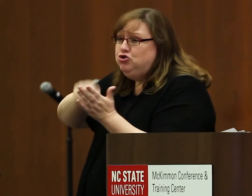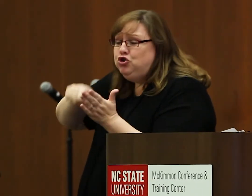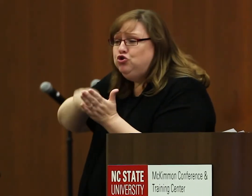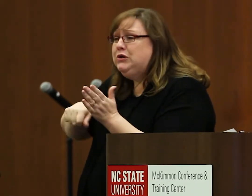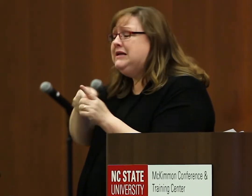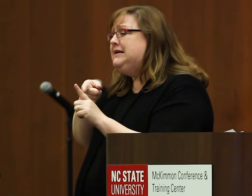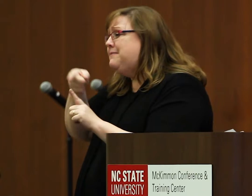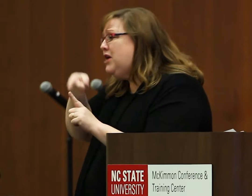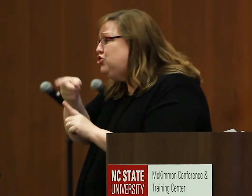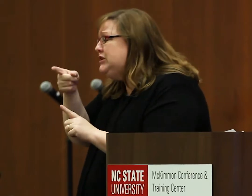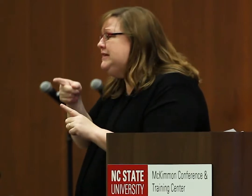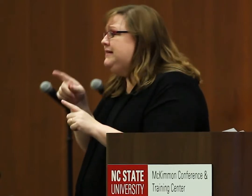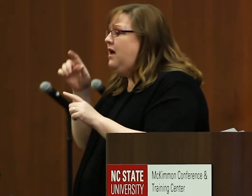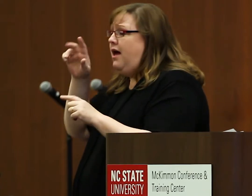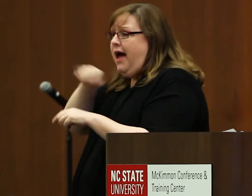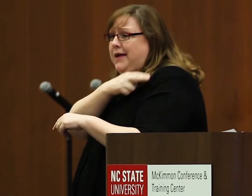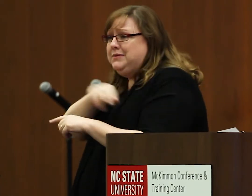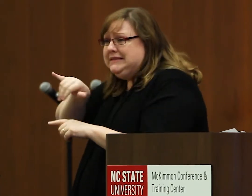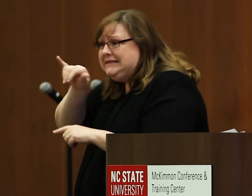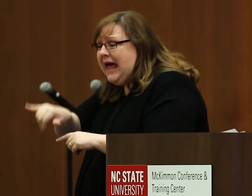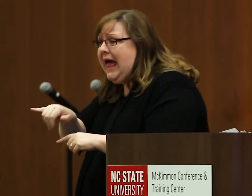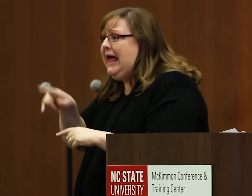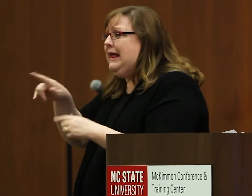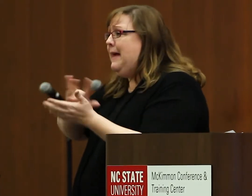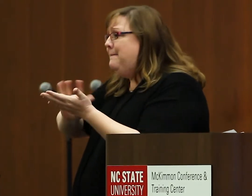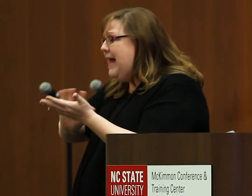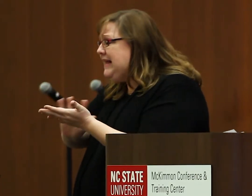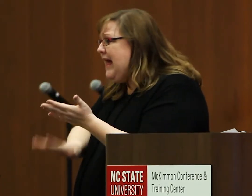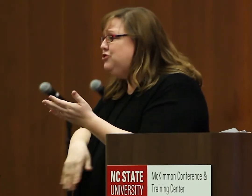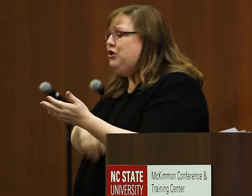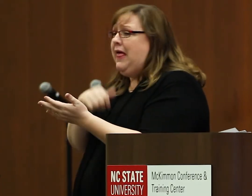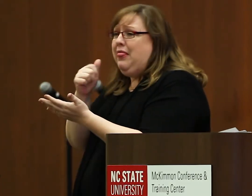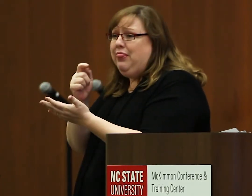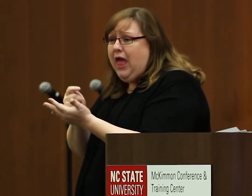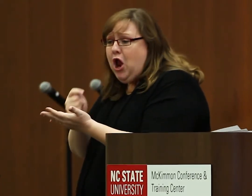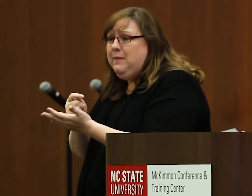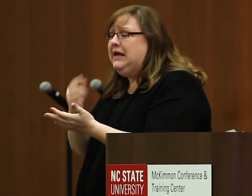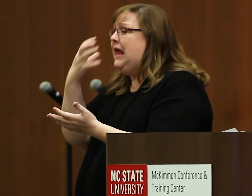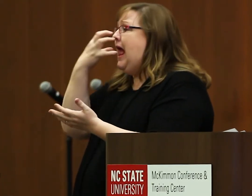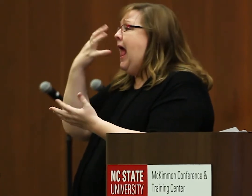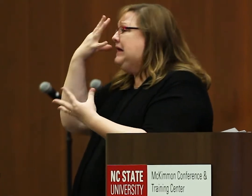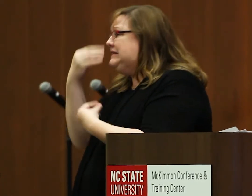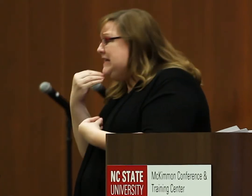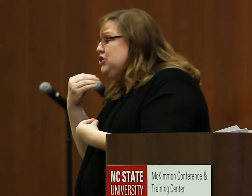the hospital stays, the therapies, anesthesia and more; the surgery costs come near $400,000.